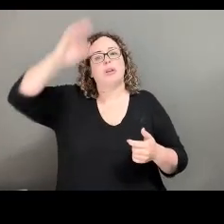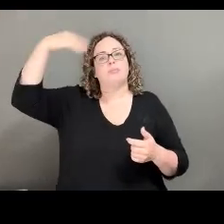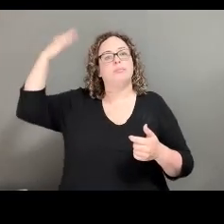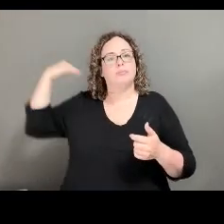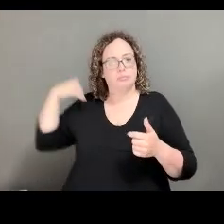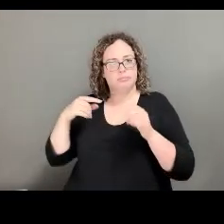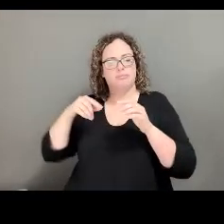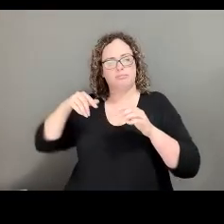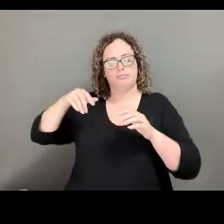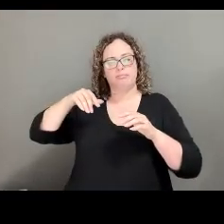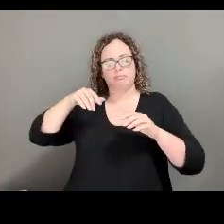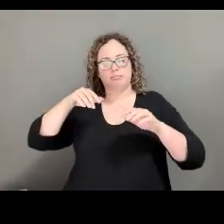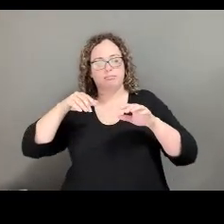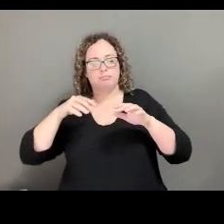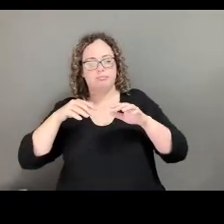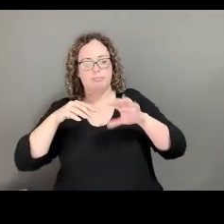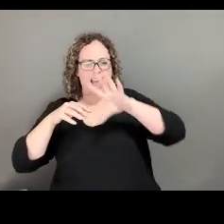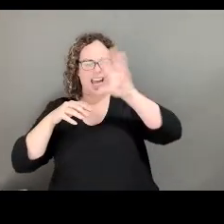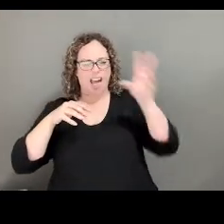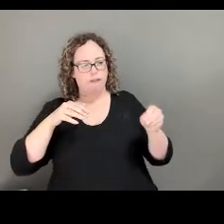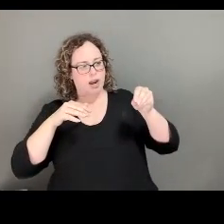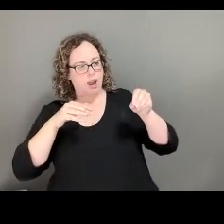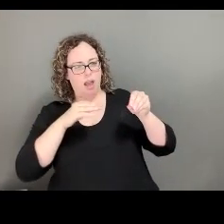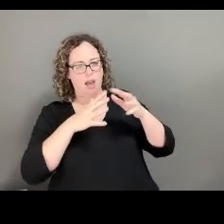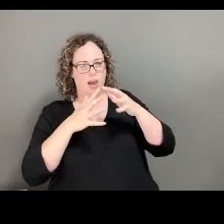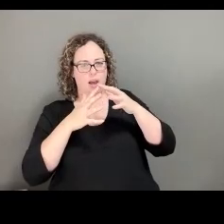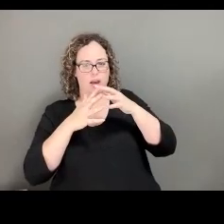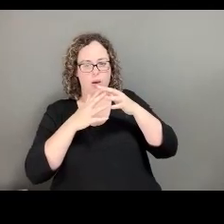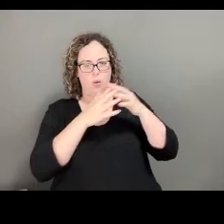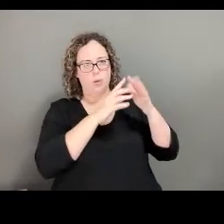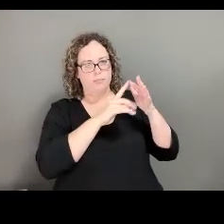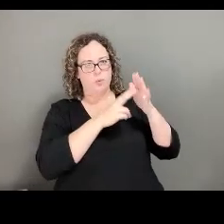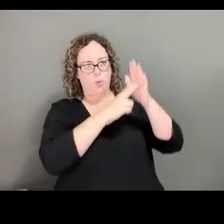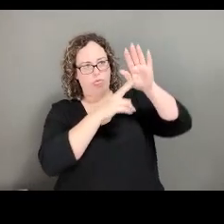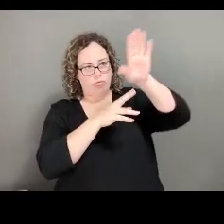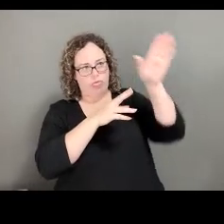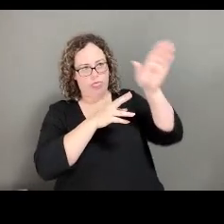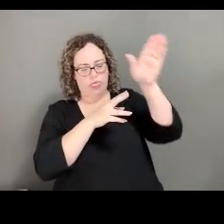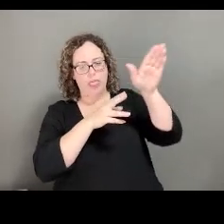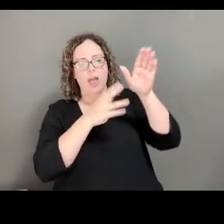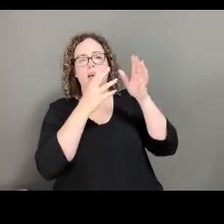This. There is one currently. Now. But, the one I'm referring to